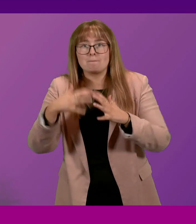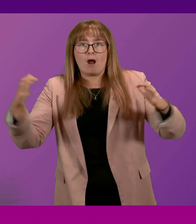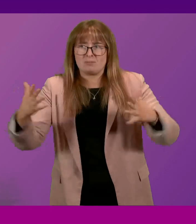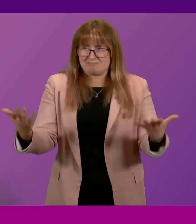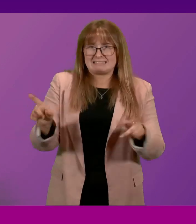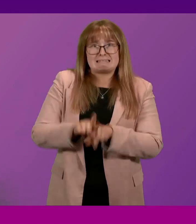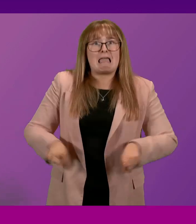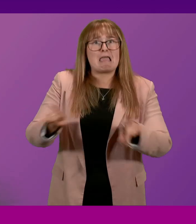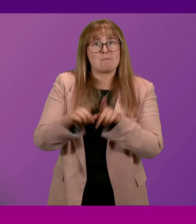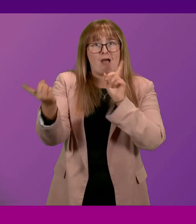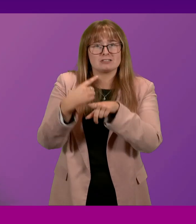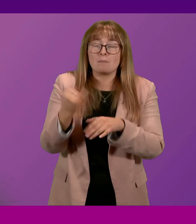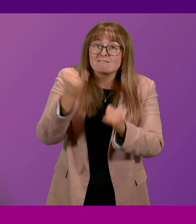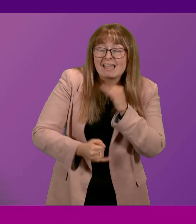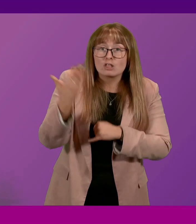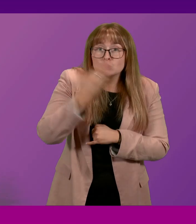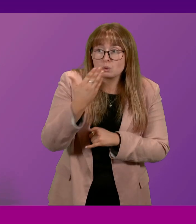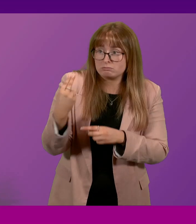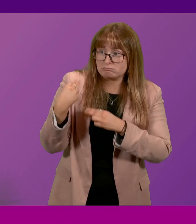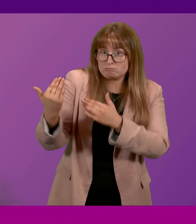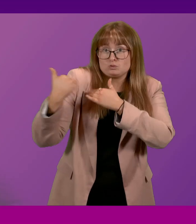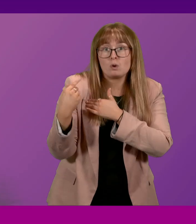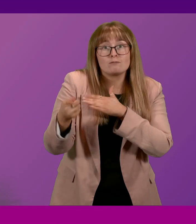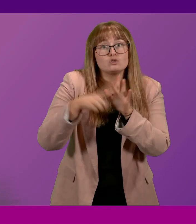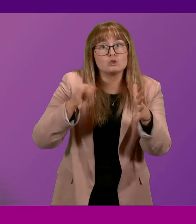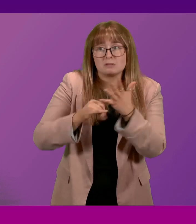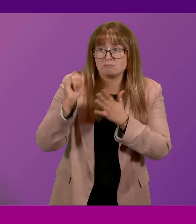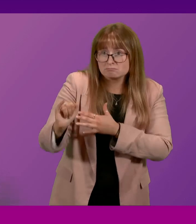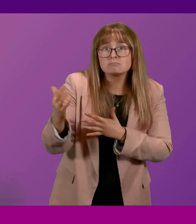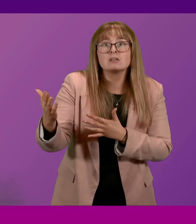The failure in our schools is on John Swinney. Let us not forget that he was the